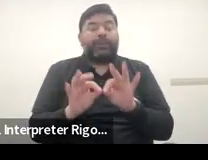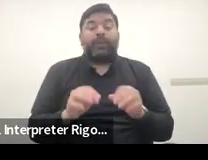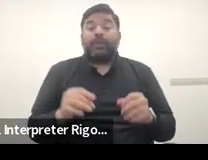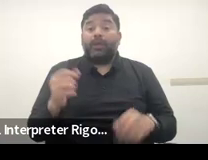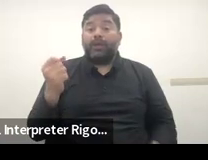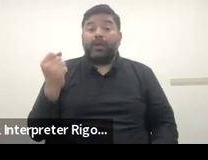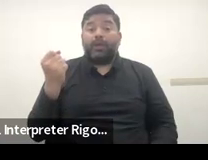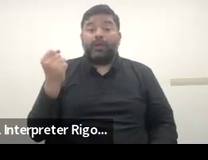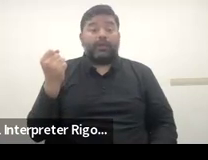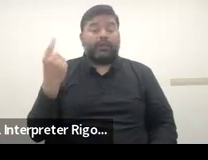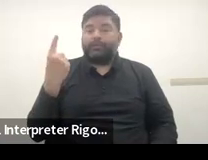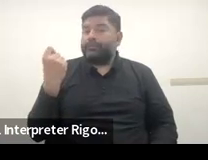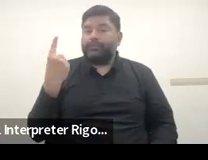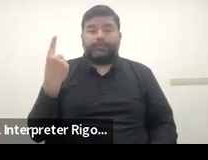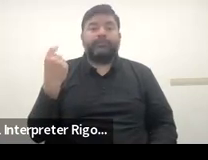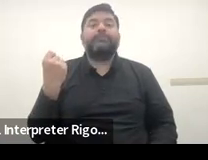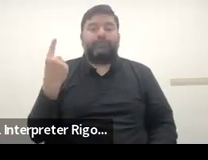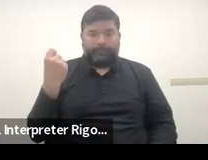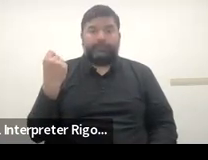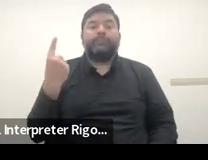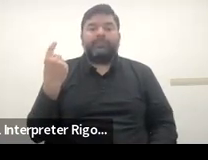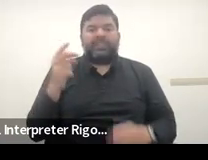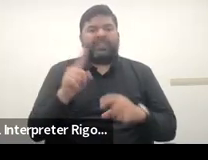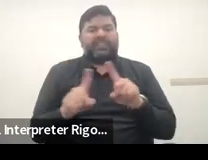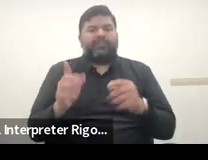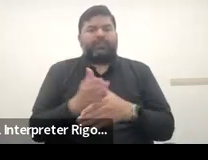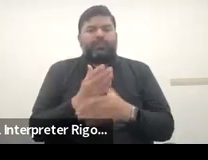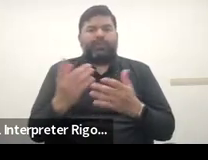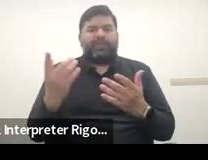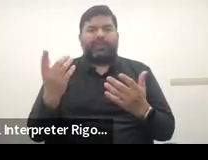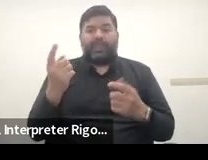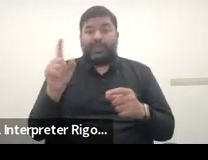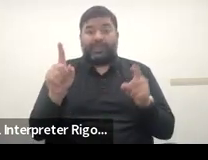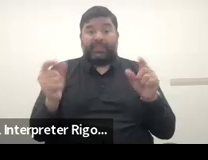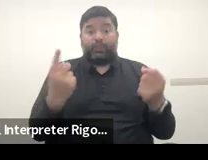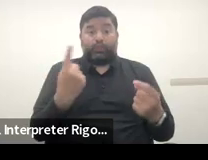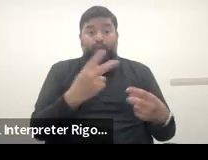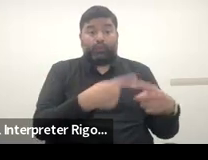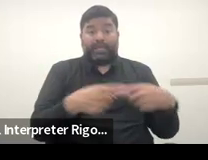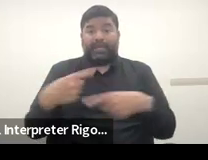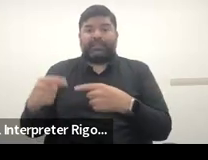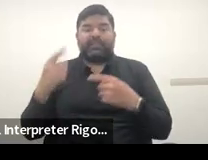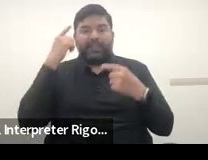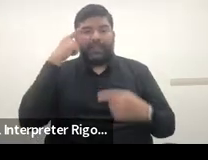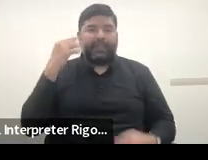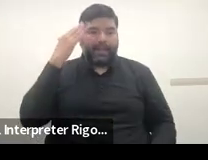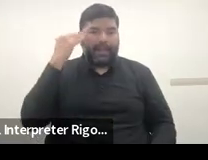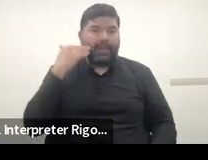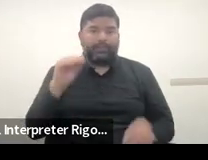the only difference between those two signs is the movement of the head and so we'd like to include